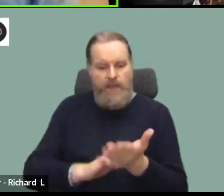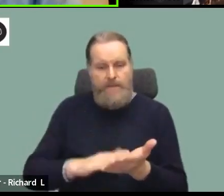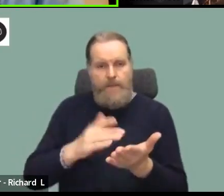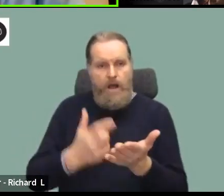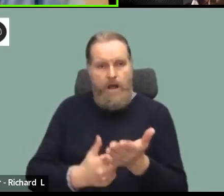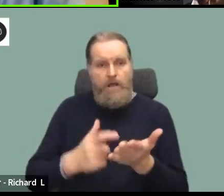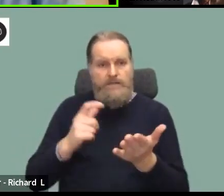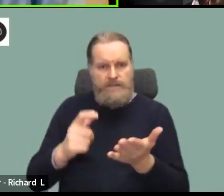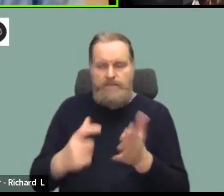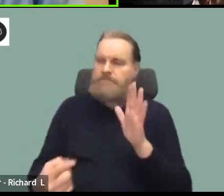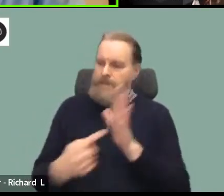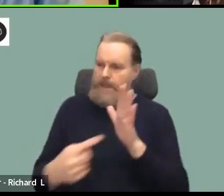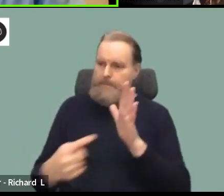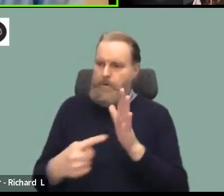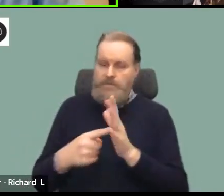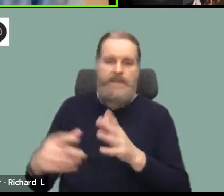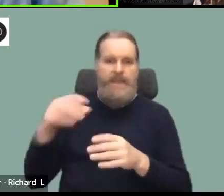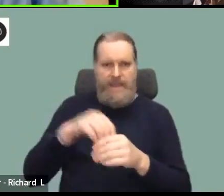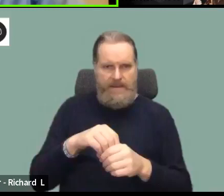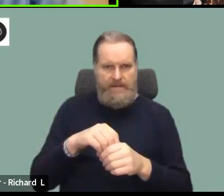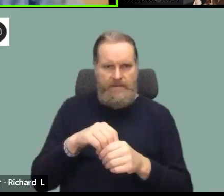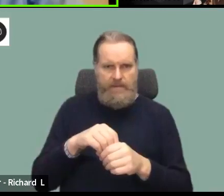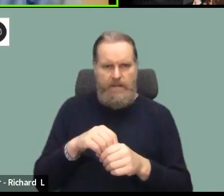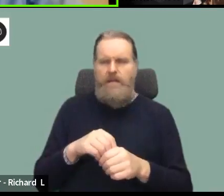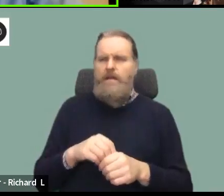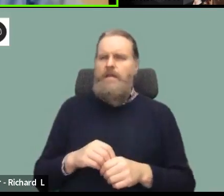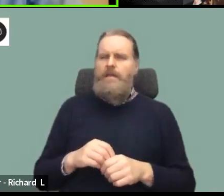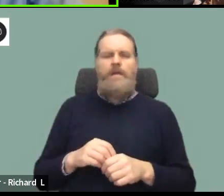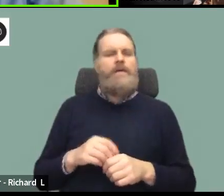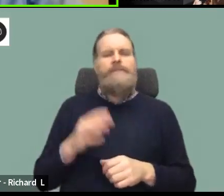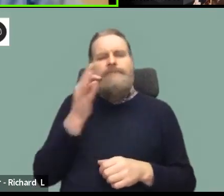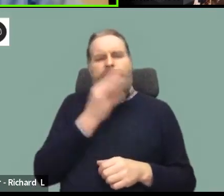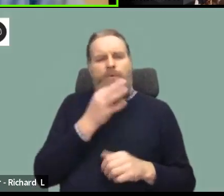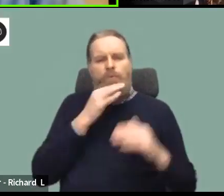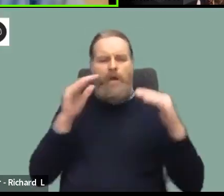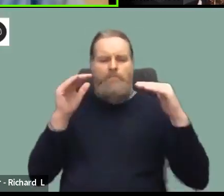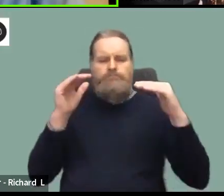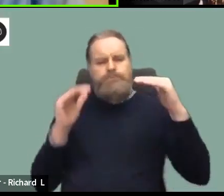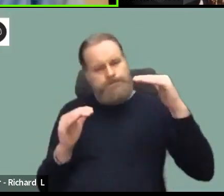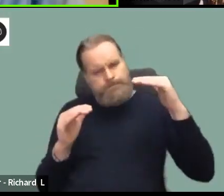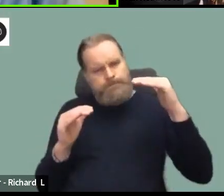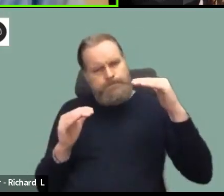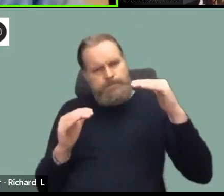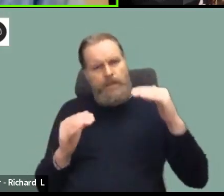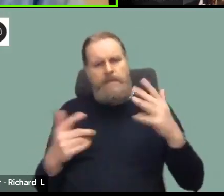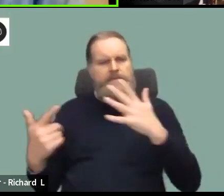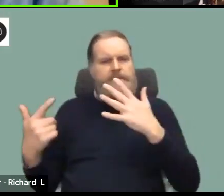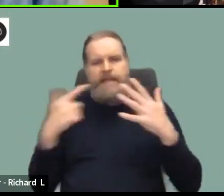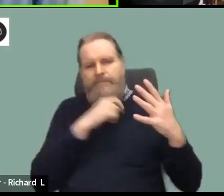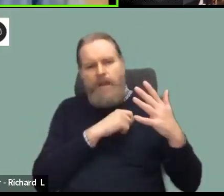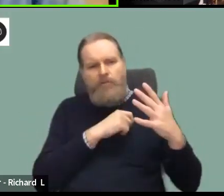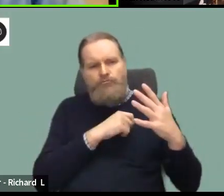Marcy are part of the campaign moving forward. and eight And he MRC fails And he MRC fells 750 And he MRC fells 756 volts he MRC fells 756 votes short, I